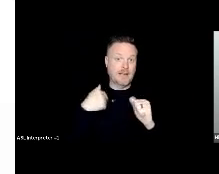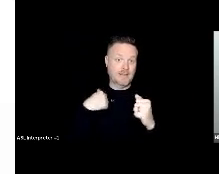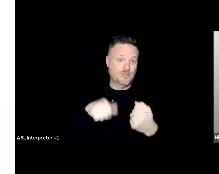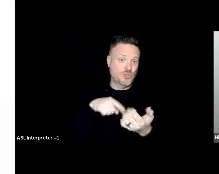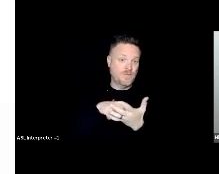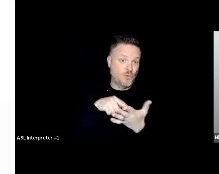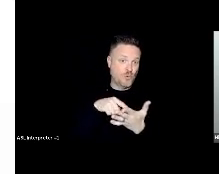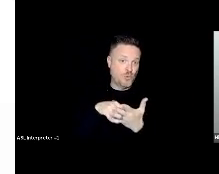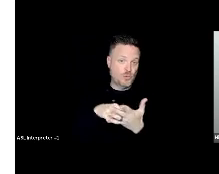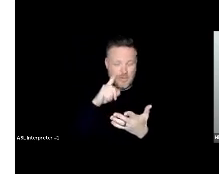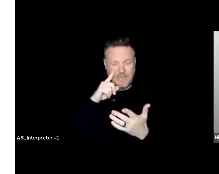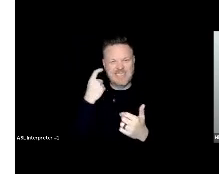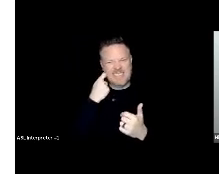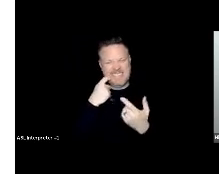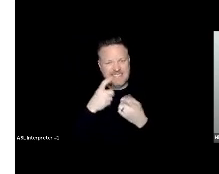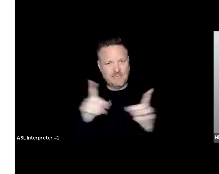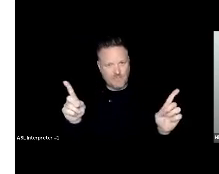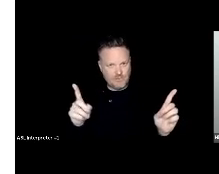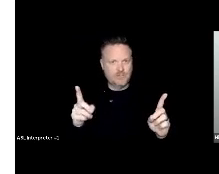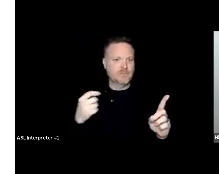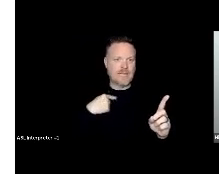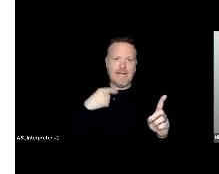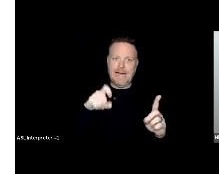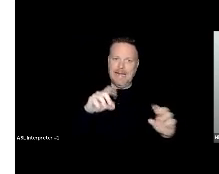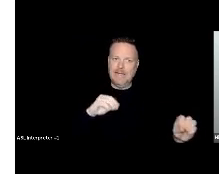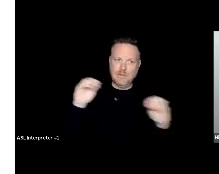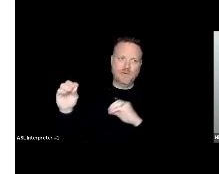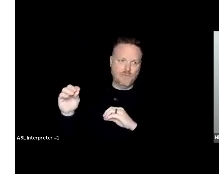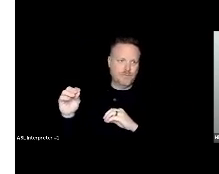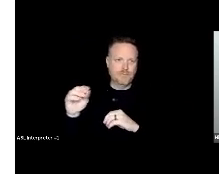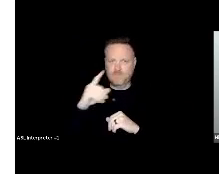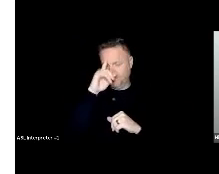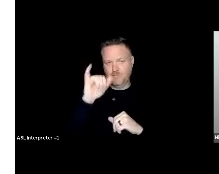I just got divorced. I had to move. I had to up and move, because that district did not have